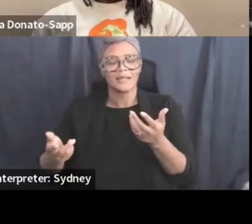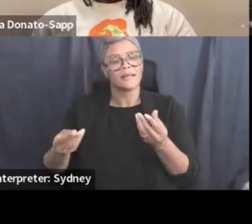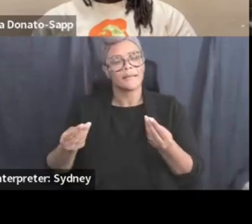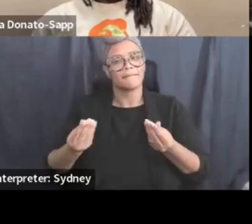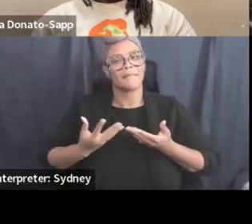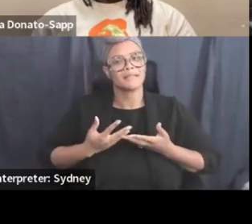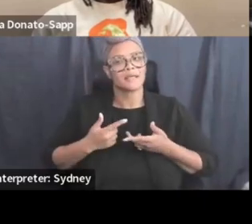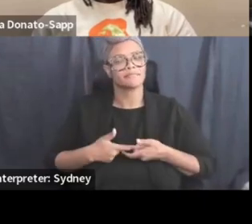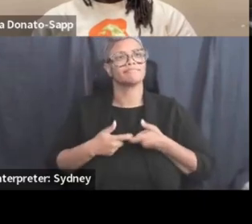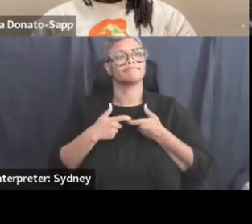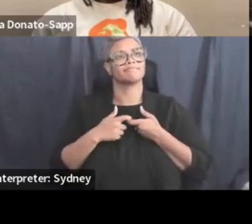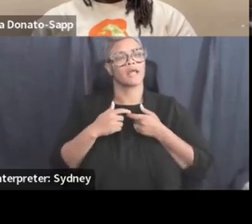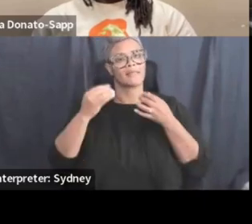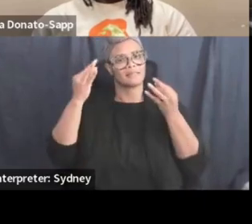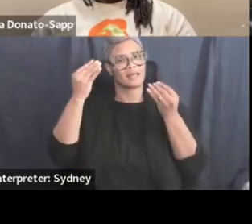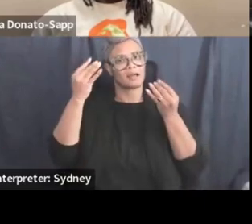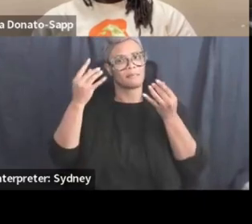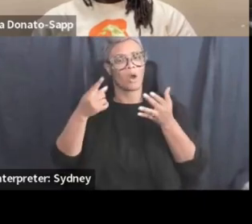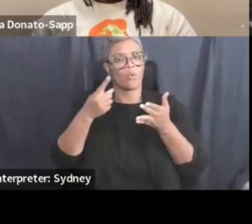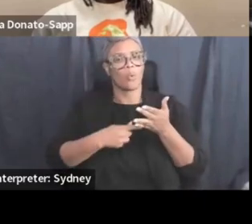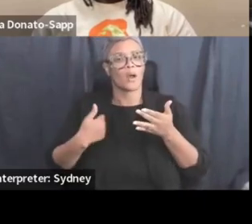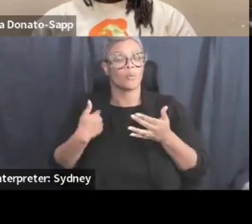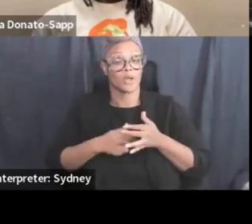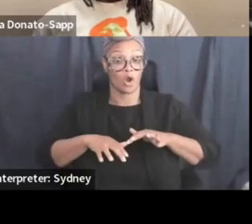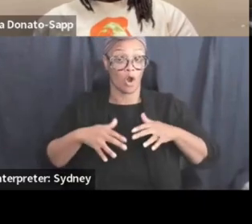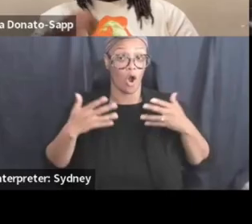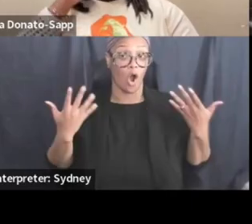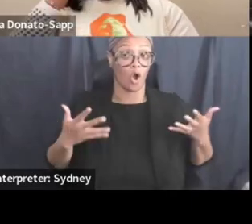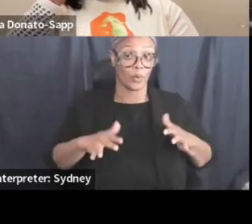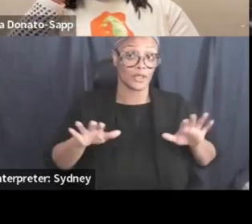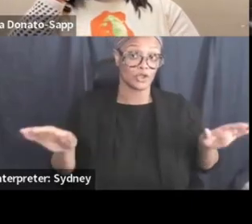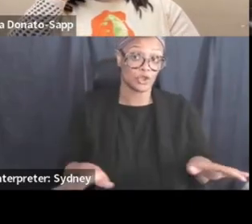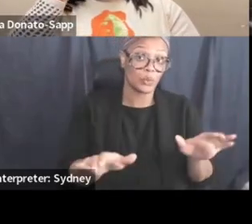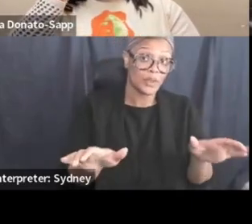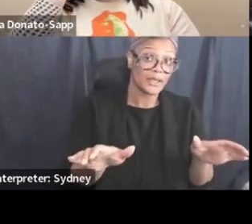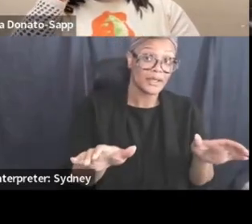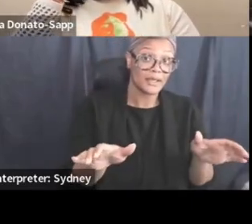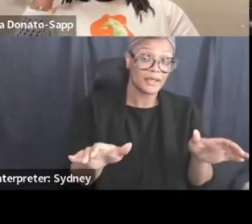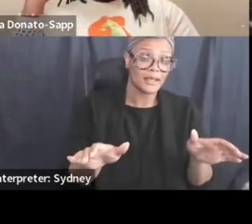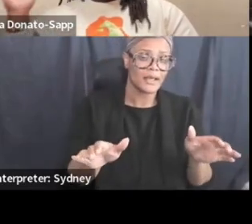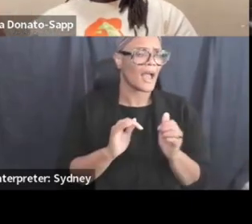already do some of these things and what areas where we can do better or what areas where we can